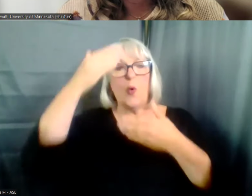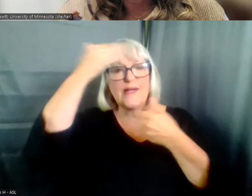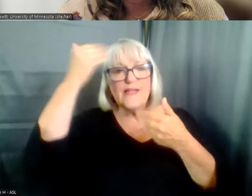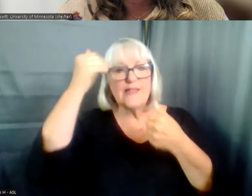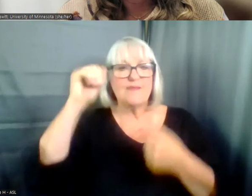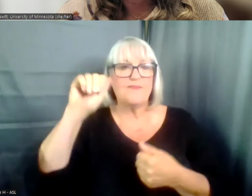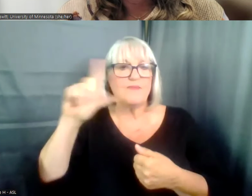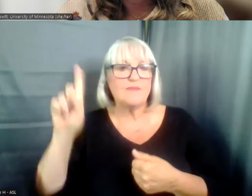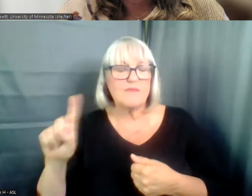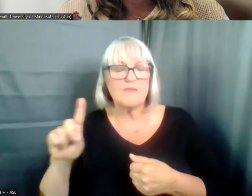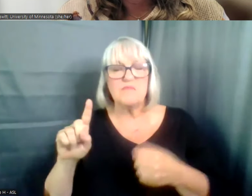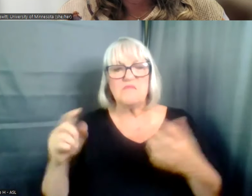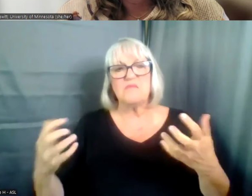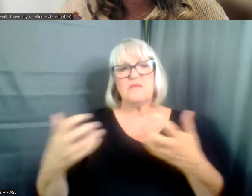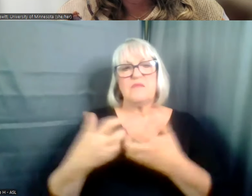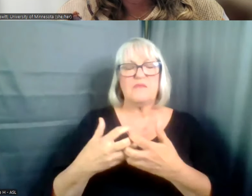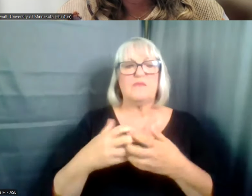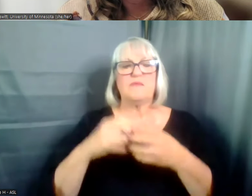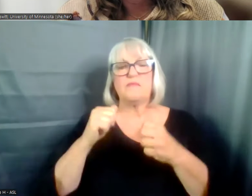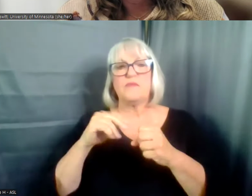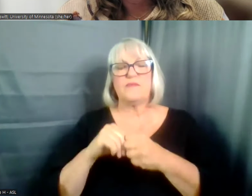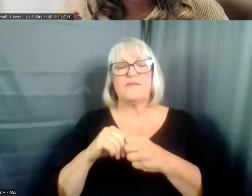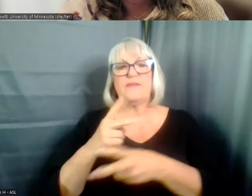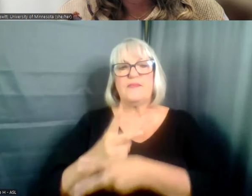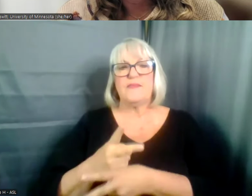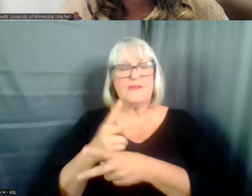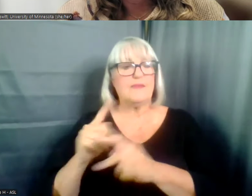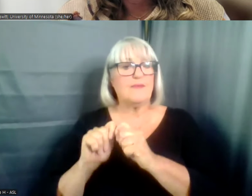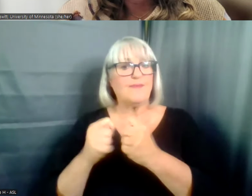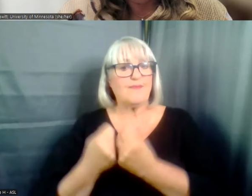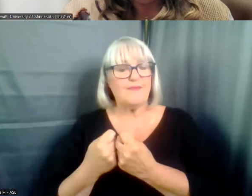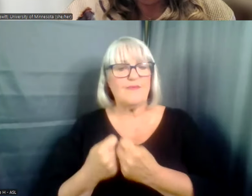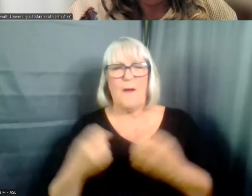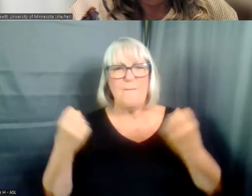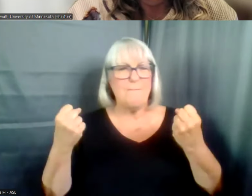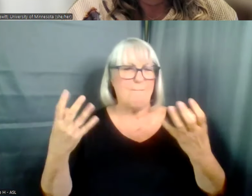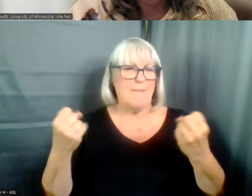They are also integrated into care teams. So just some of the many examples that you can